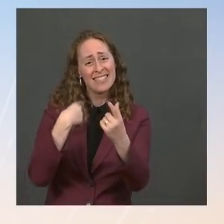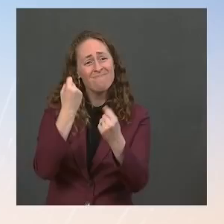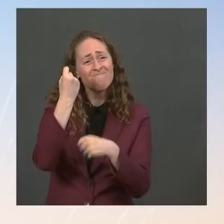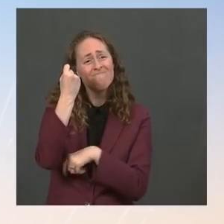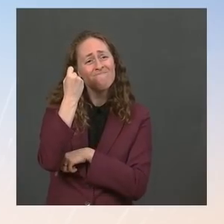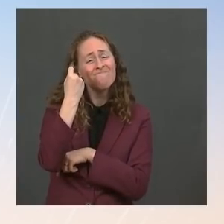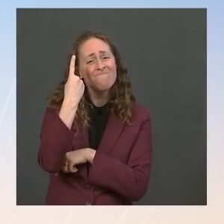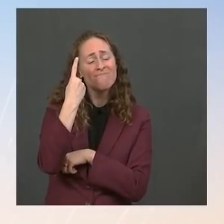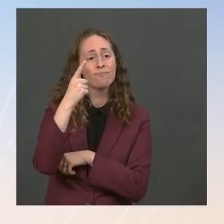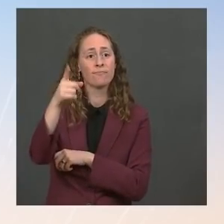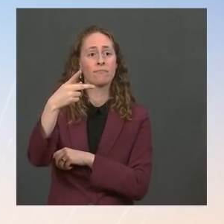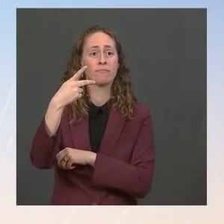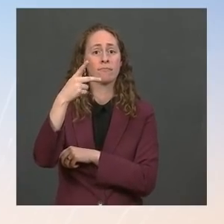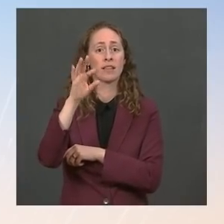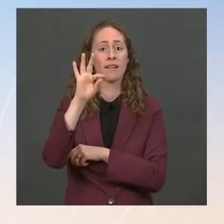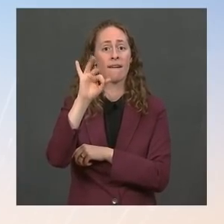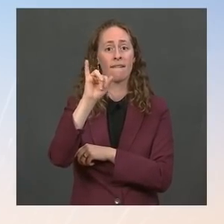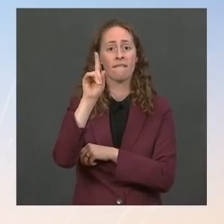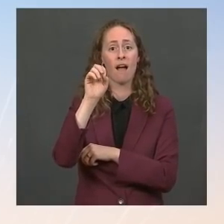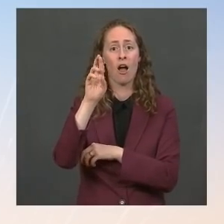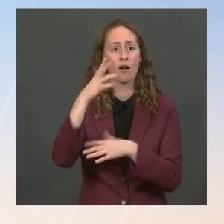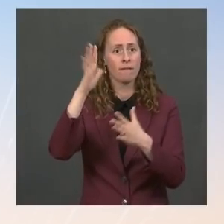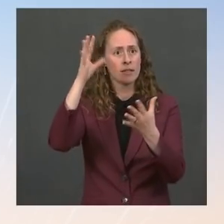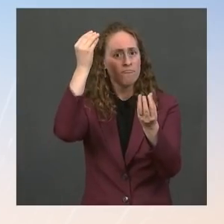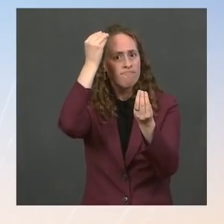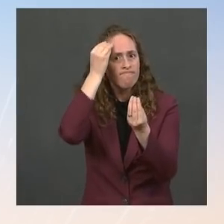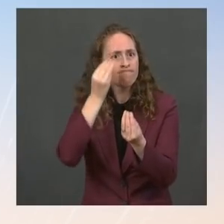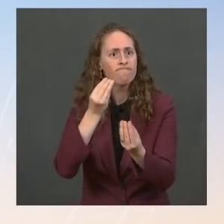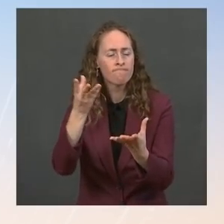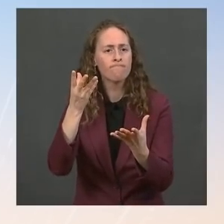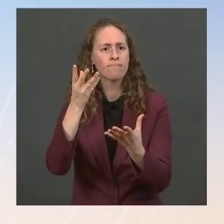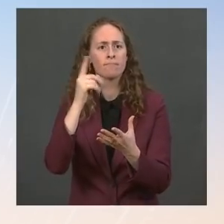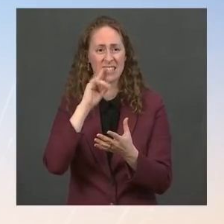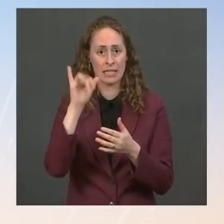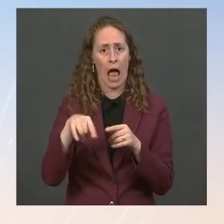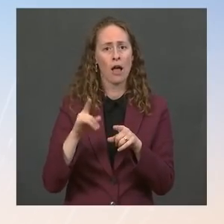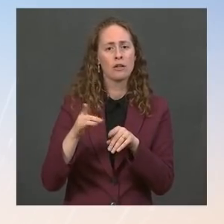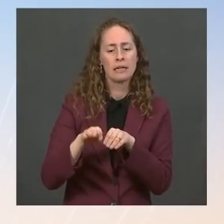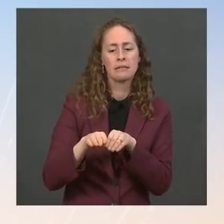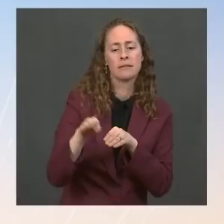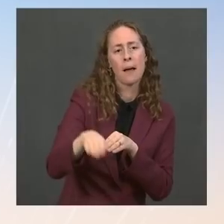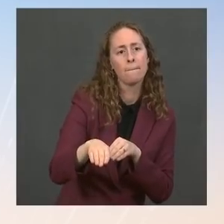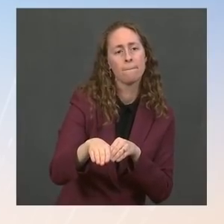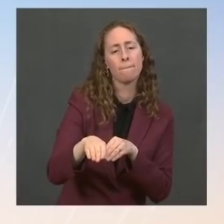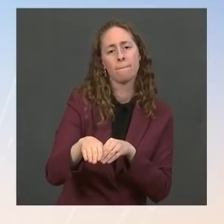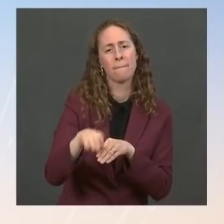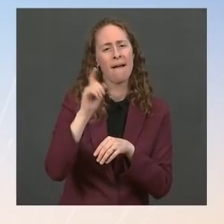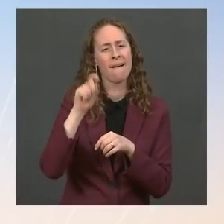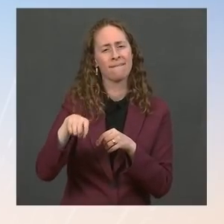Obviously, that's just a step. They had to -- it has to go through the full approval process. So, I can't make a prediction of that at this point.